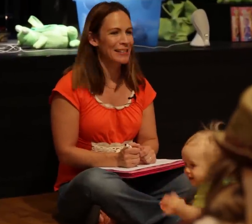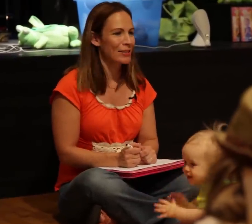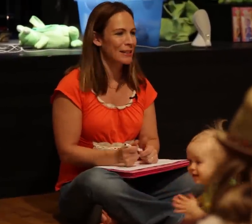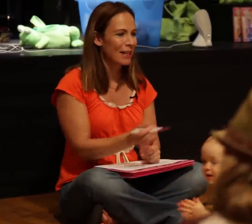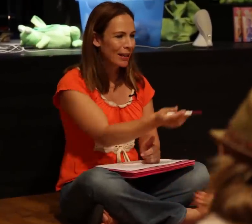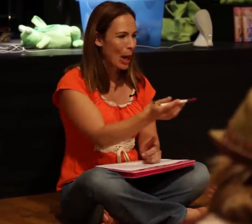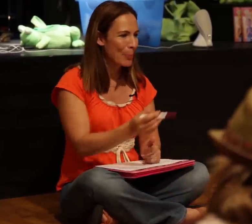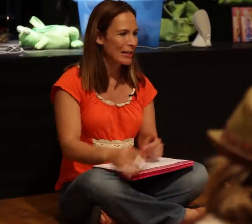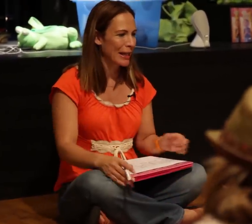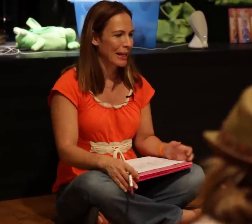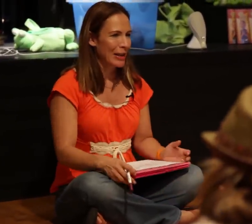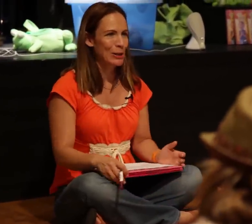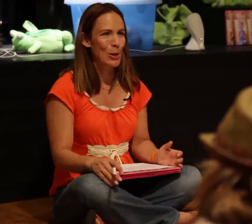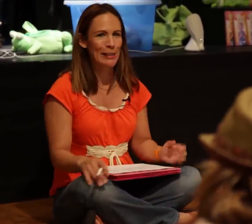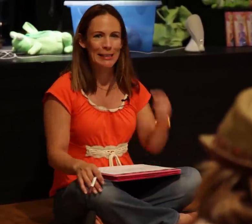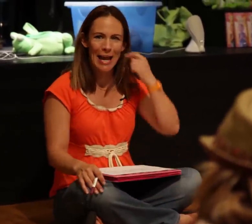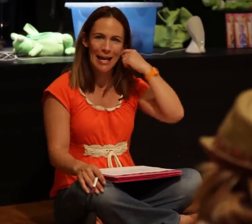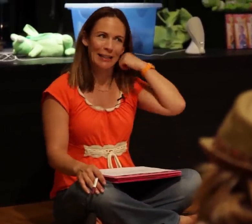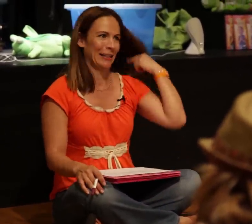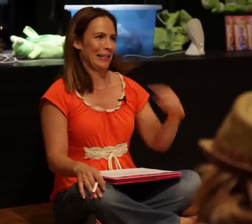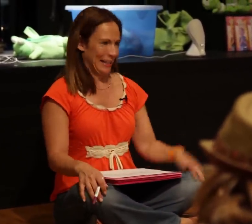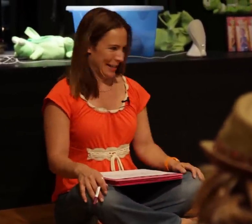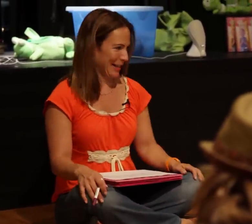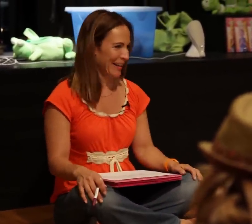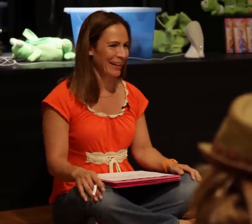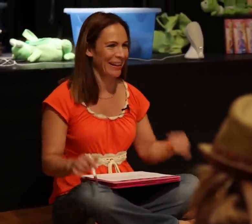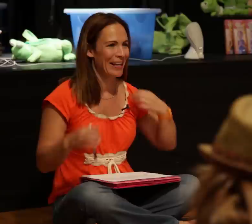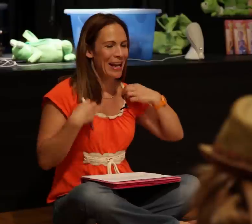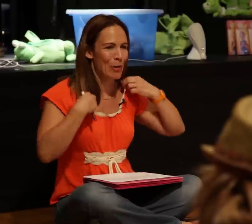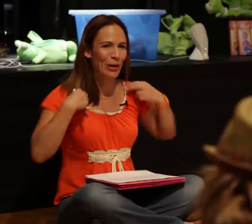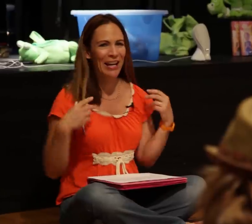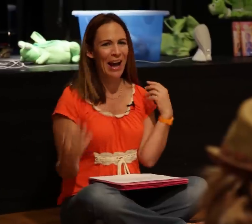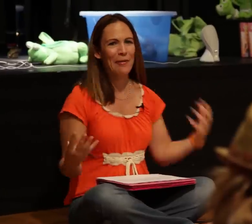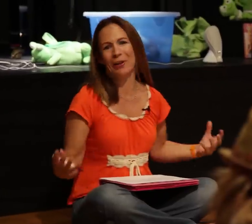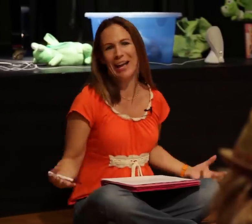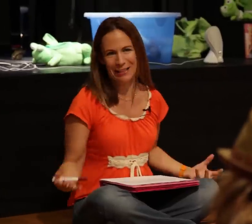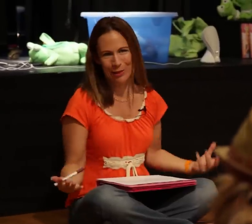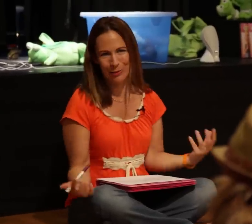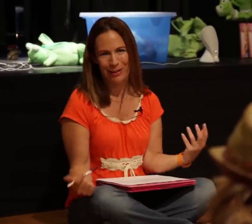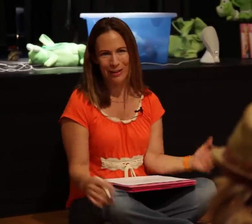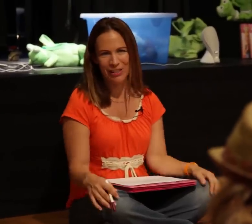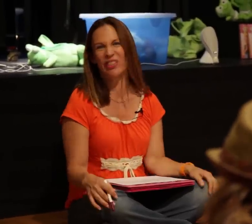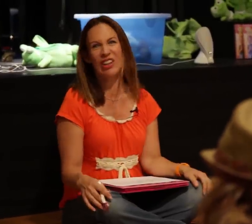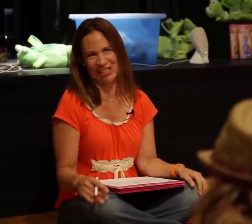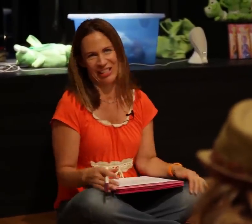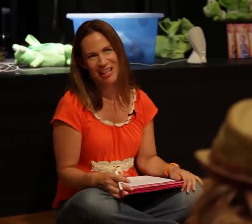I was like, "Derrick come be like the token dad and bring a guy friend so it looks diverse."